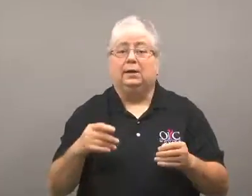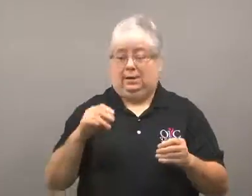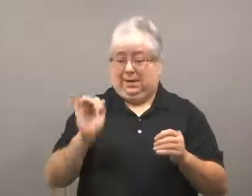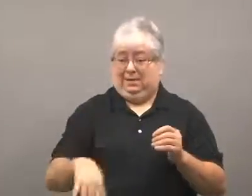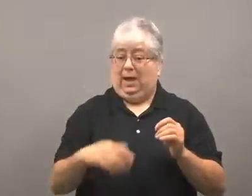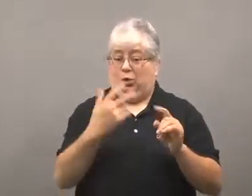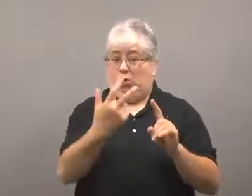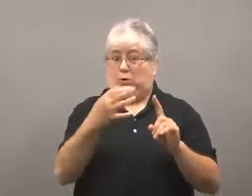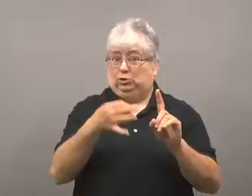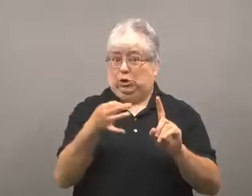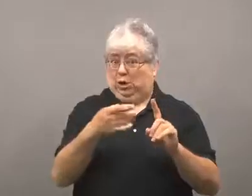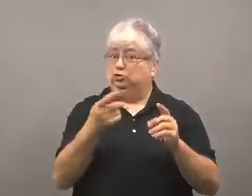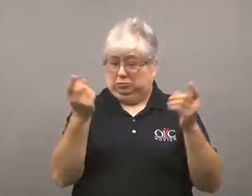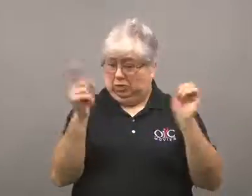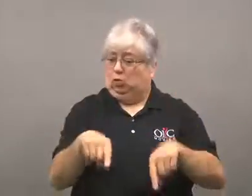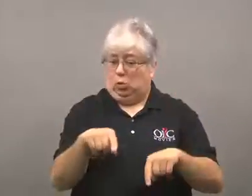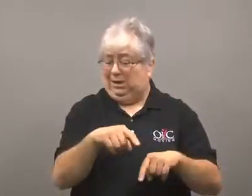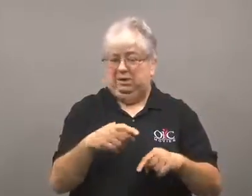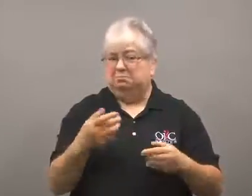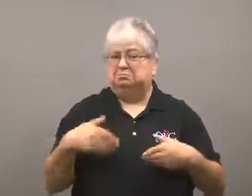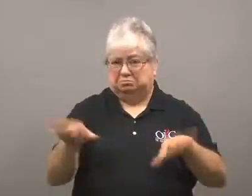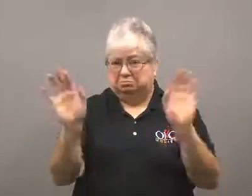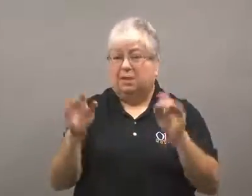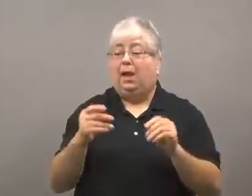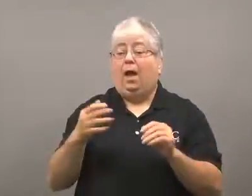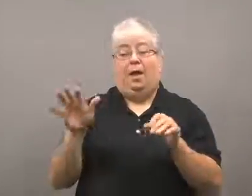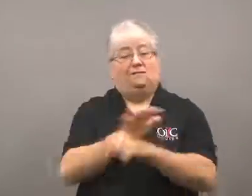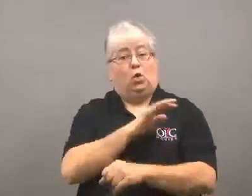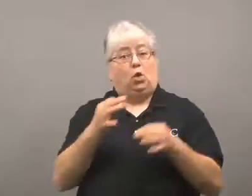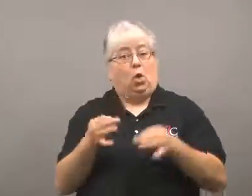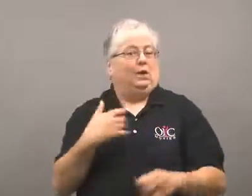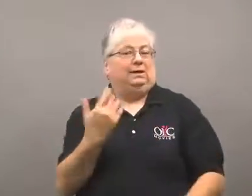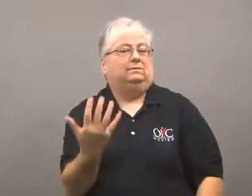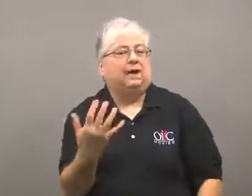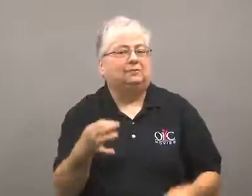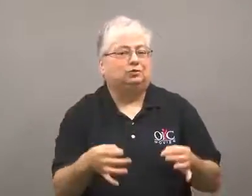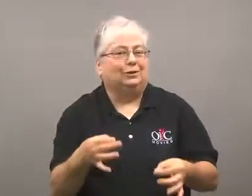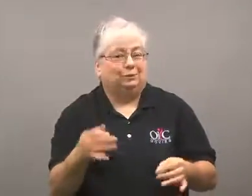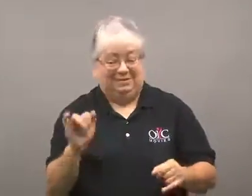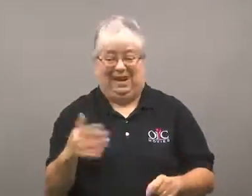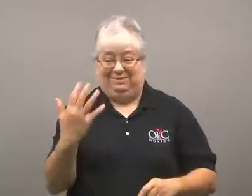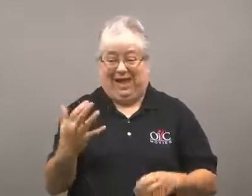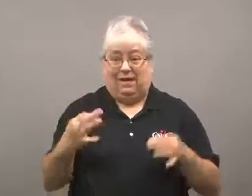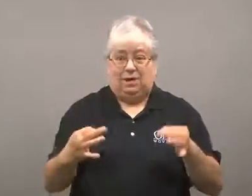The full court had five judges, not the three that allowed the law to stand.